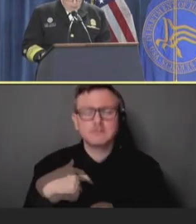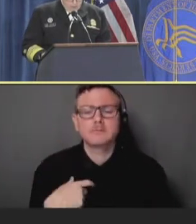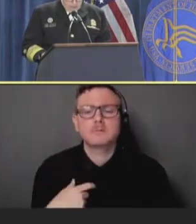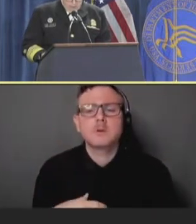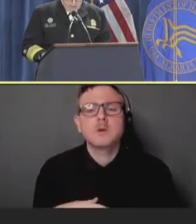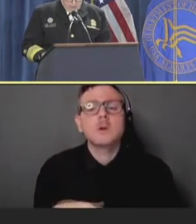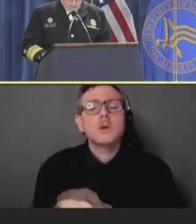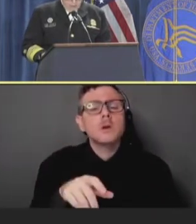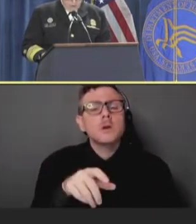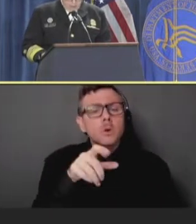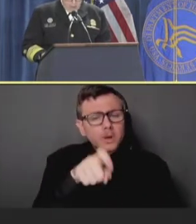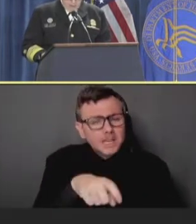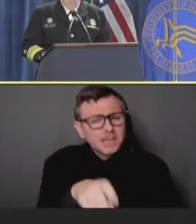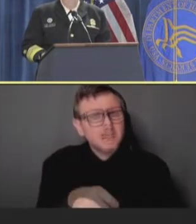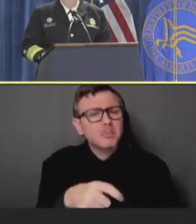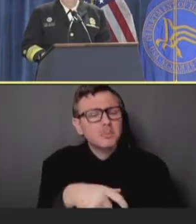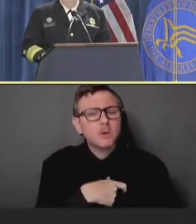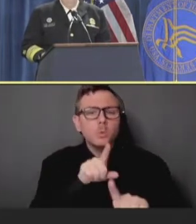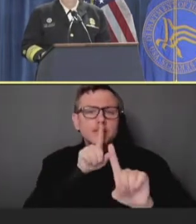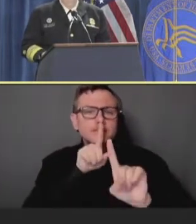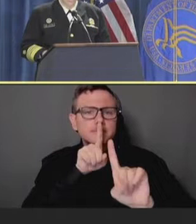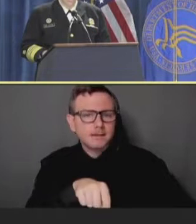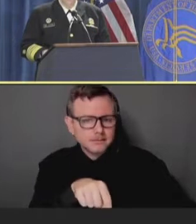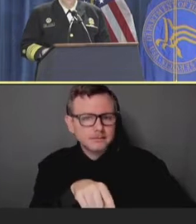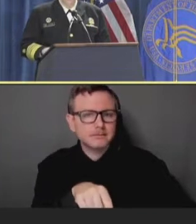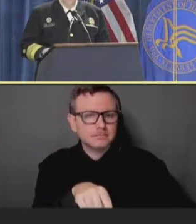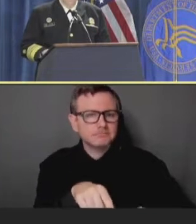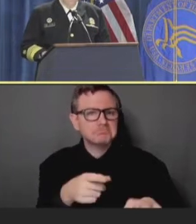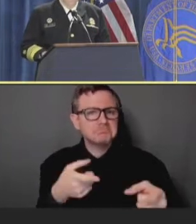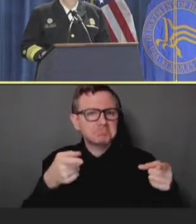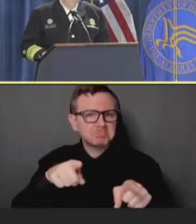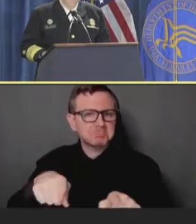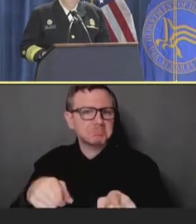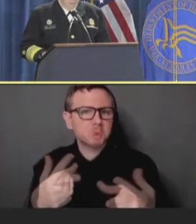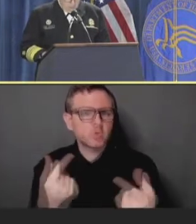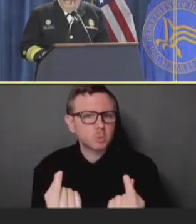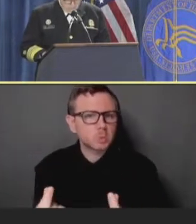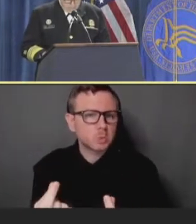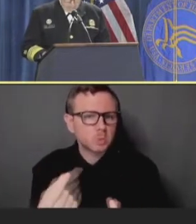we need to be responsive again to this unpredictable virus.